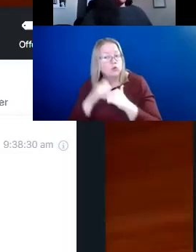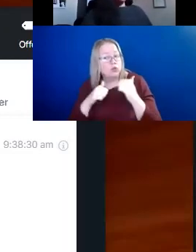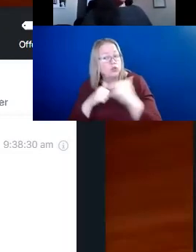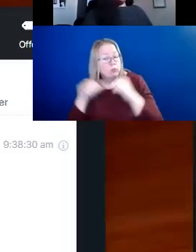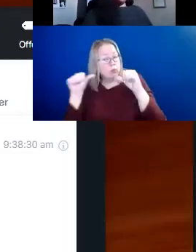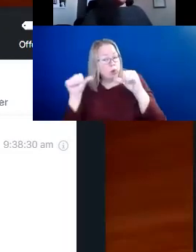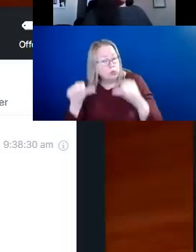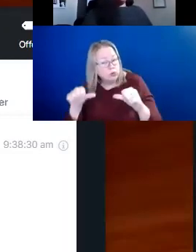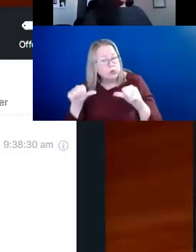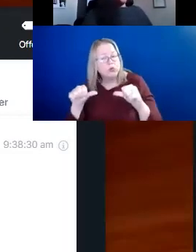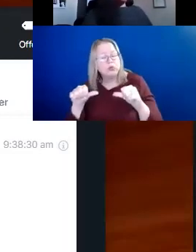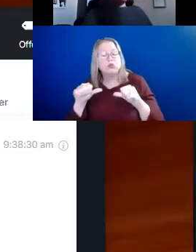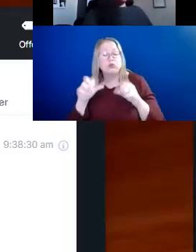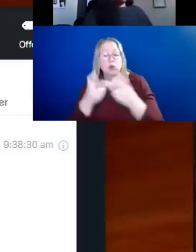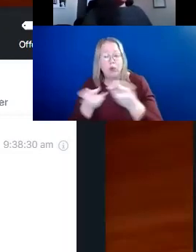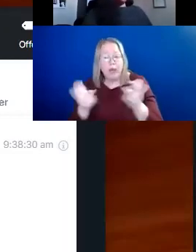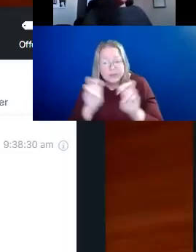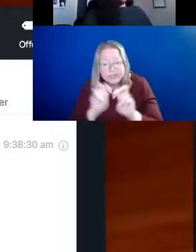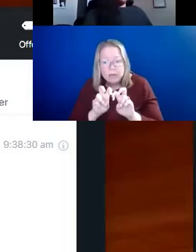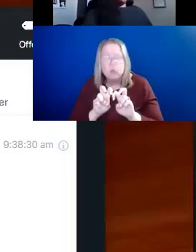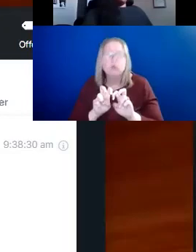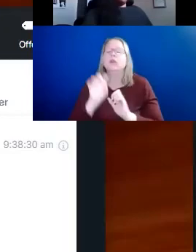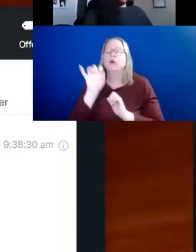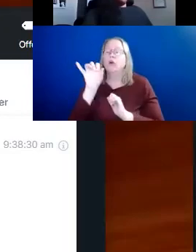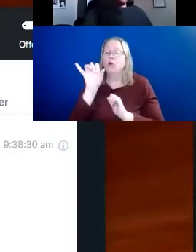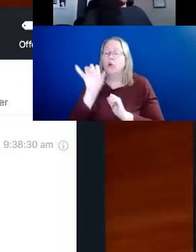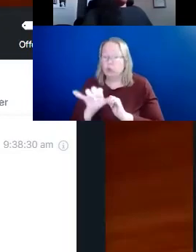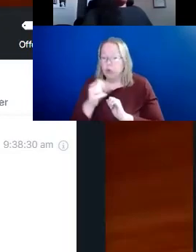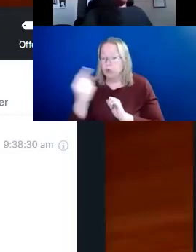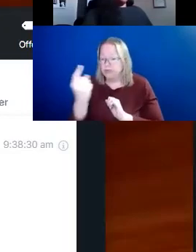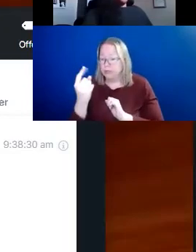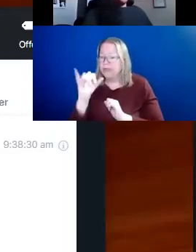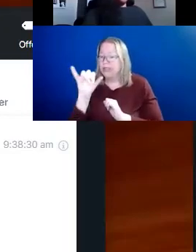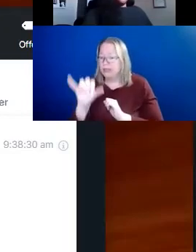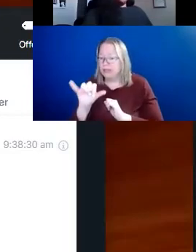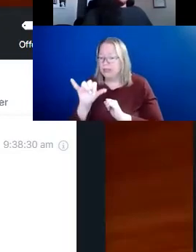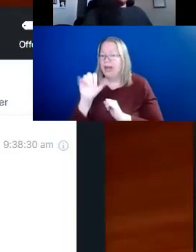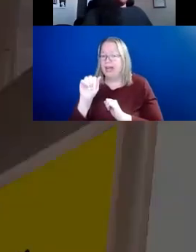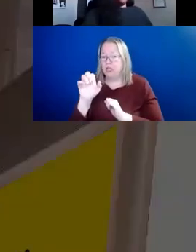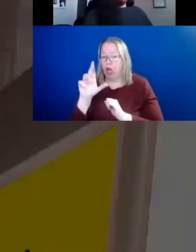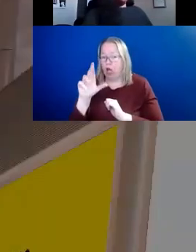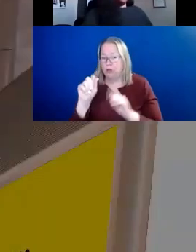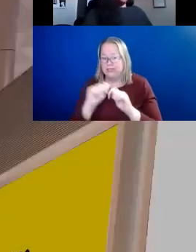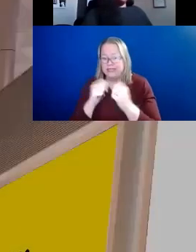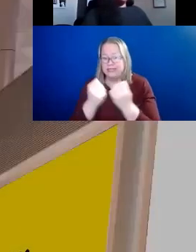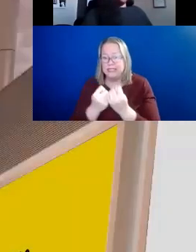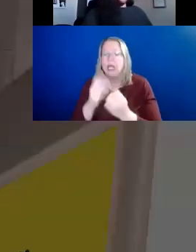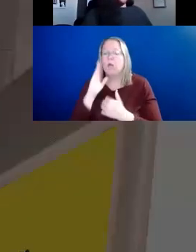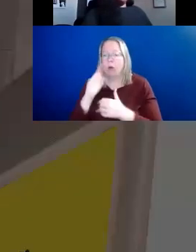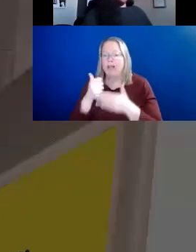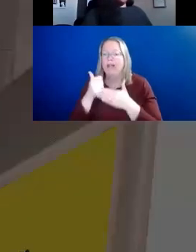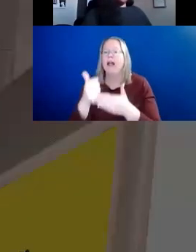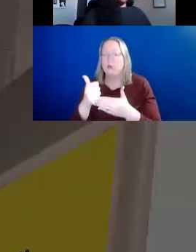a roundtable , those are going to be 12:49:59 things that the AERA team will help 12:50:03 communicate and facilitate.